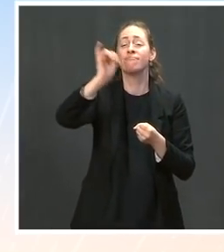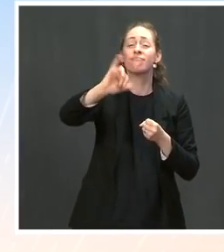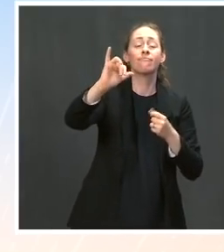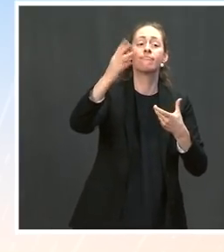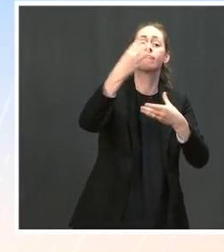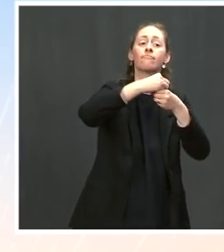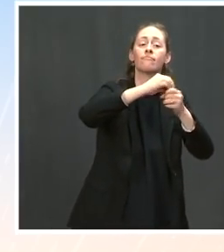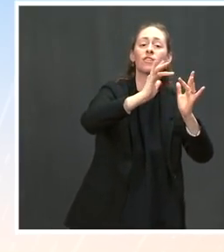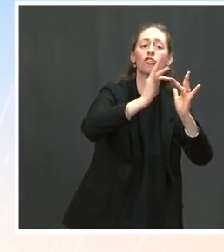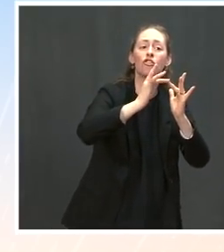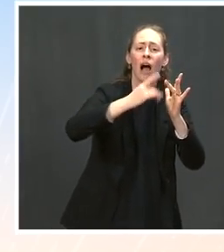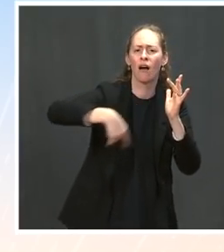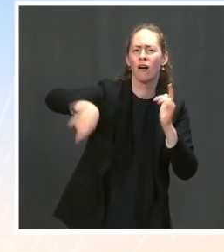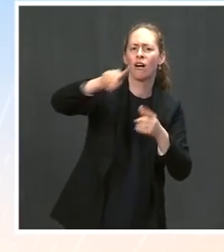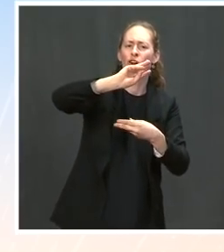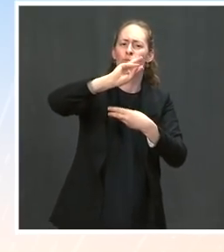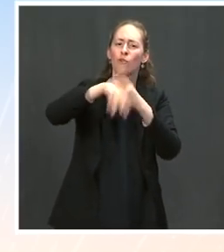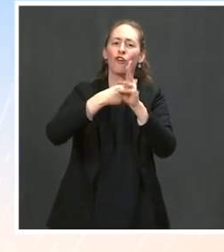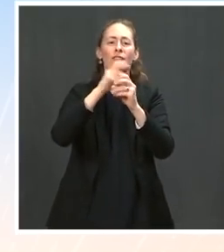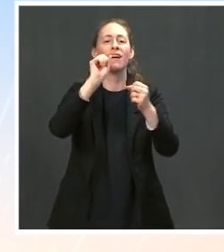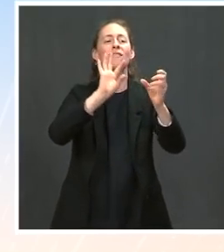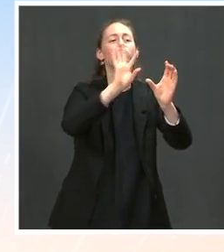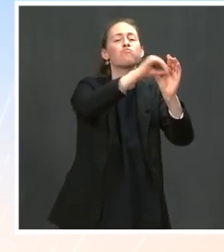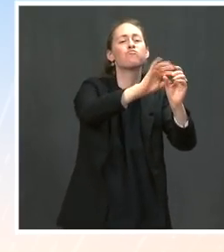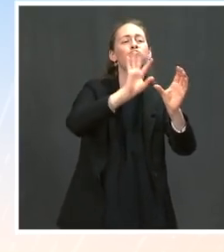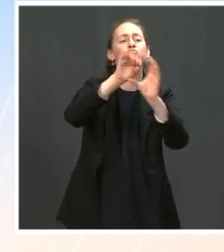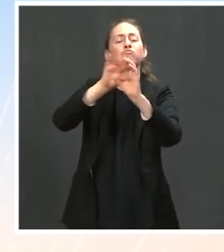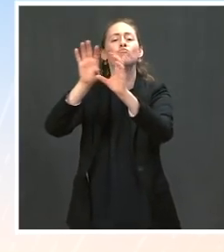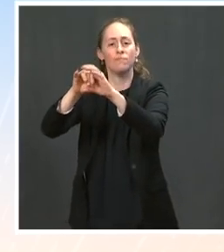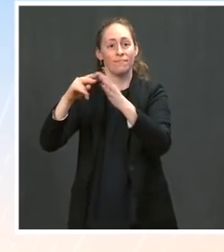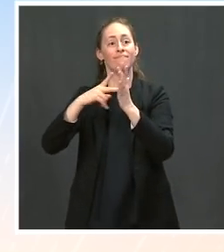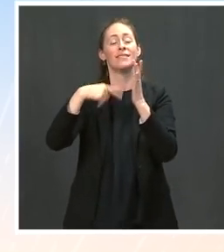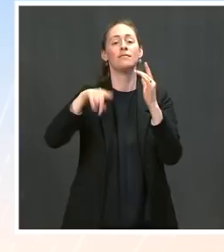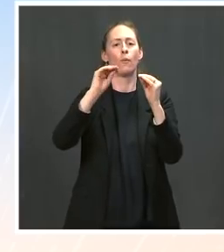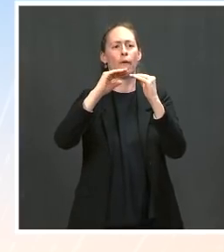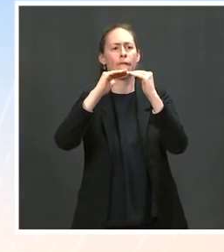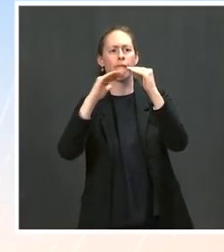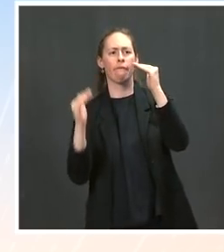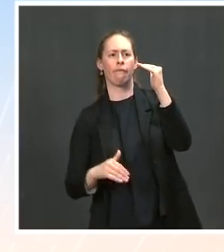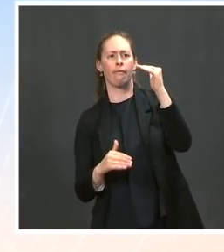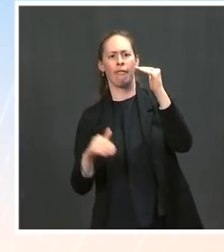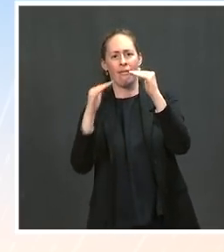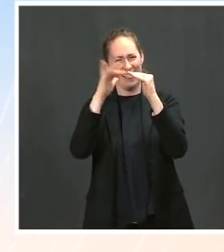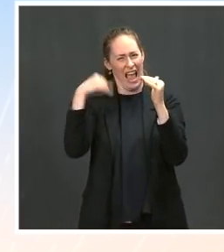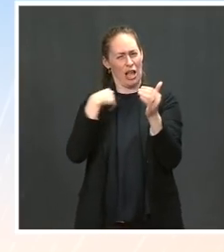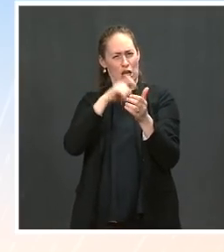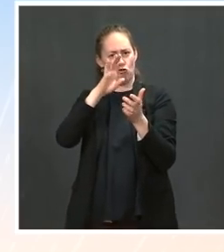across the country and leveling the playing field. That's what the discussion should be about. He believes it should be paid for,